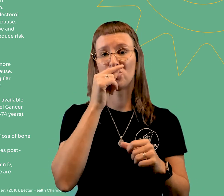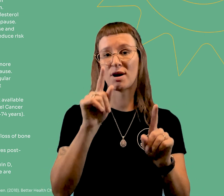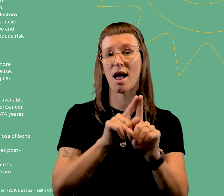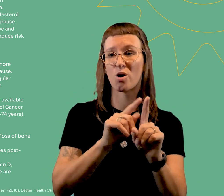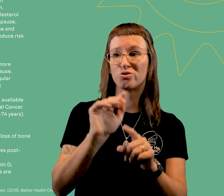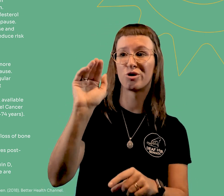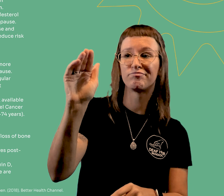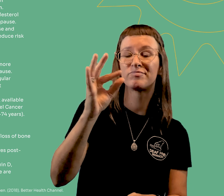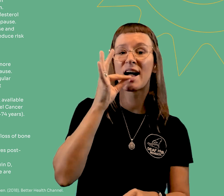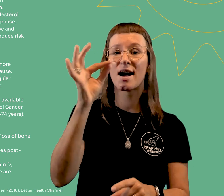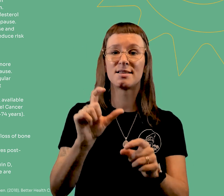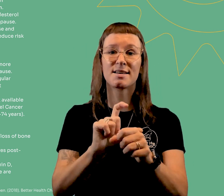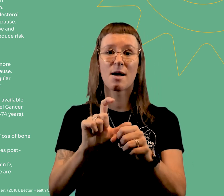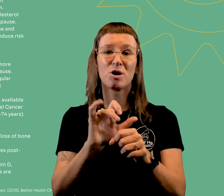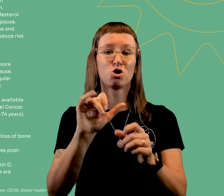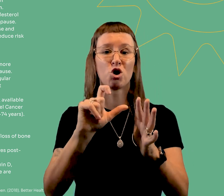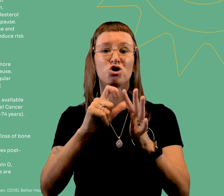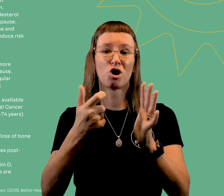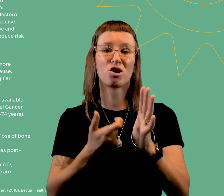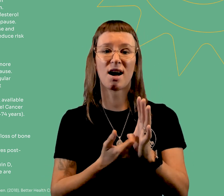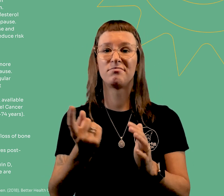You can also get these from the pharmacy or request one from your doctor.